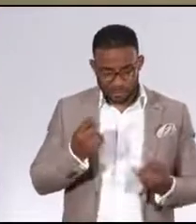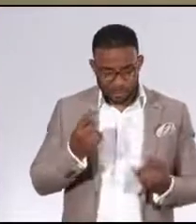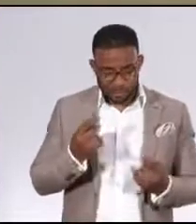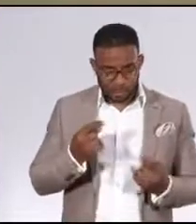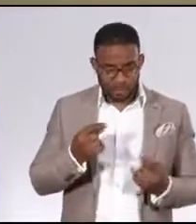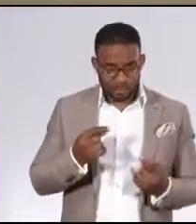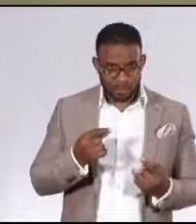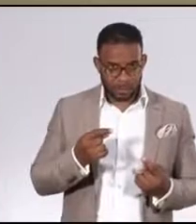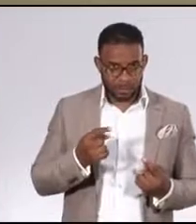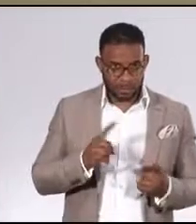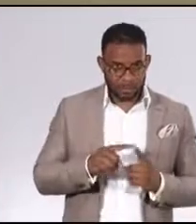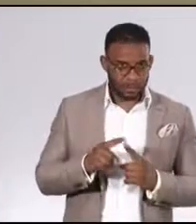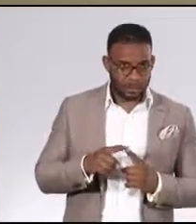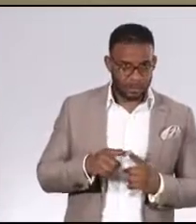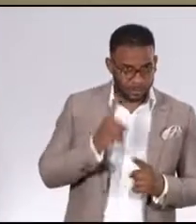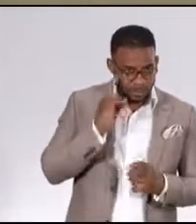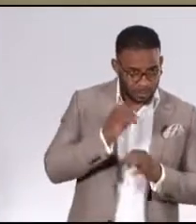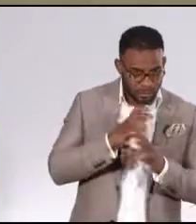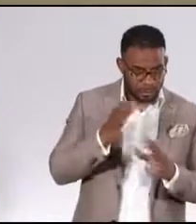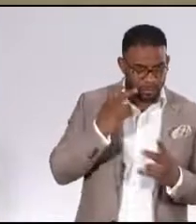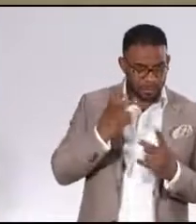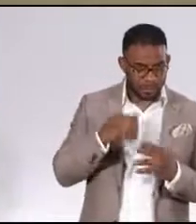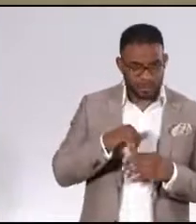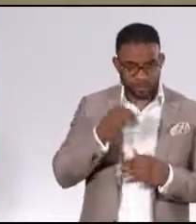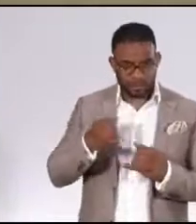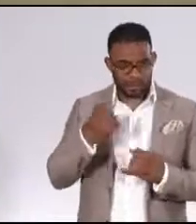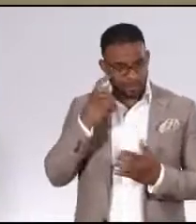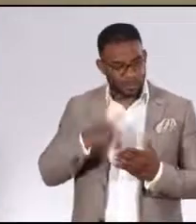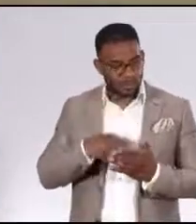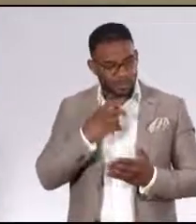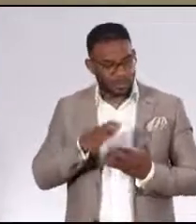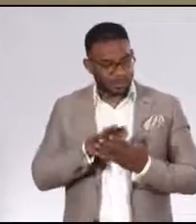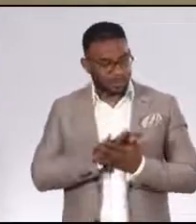But also imagine the voice, on the other hand, noted my voice sounds a little funny.